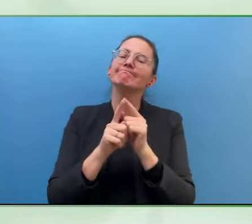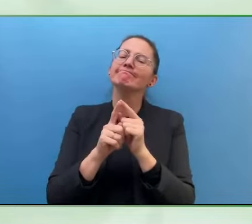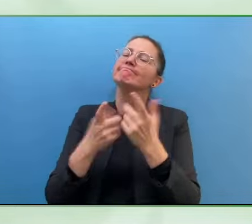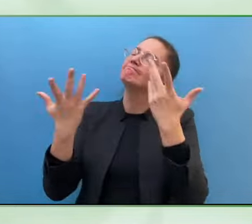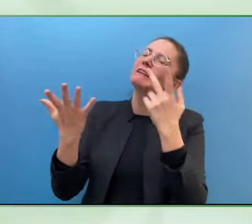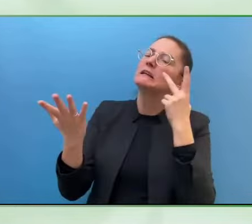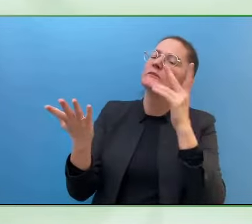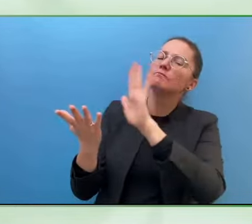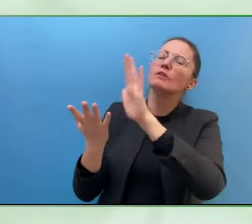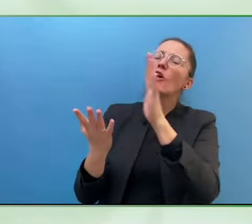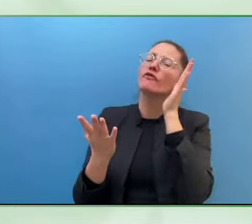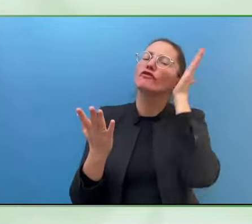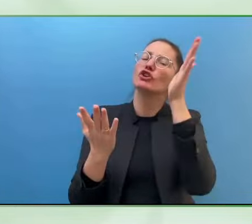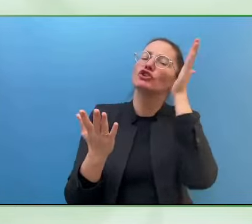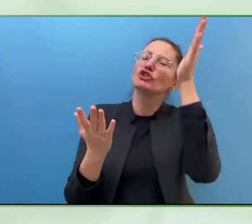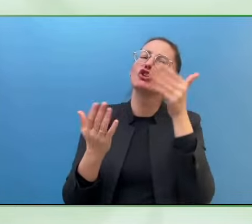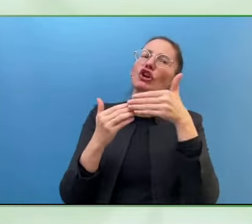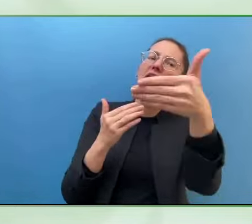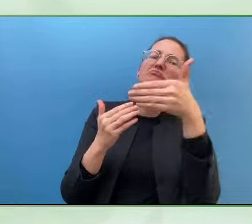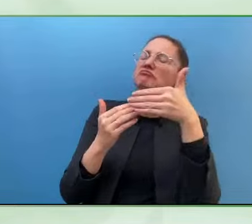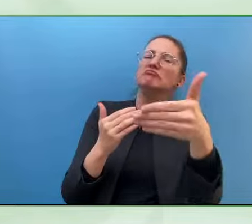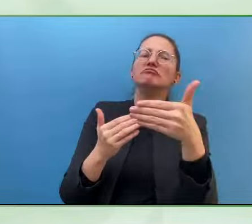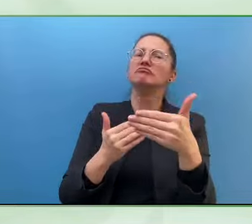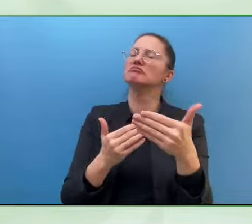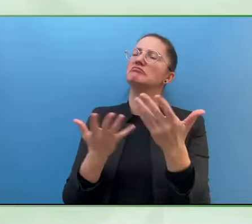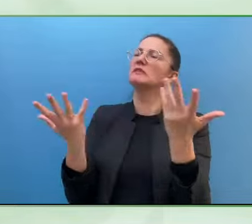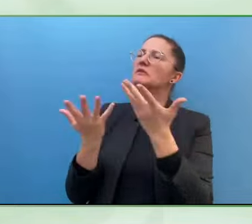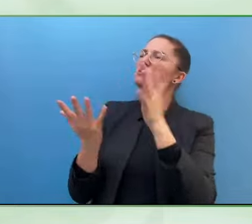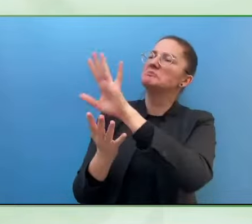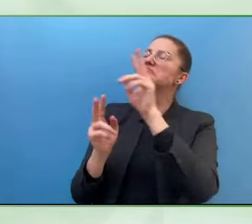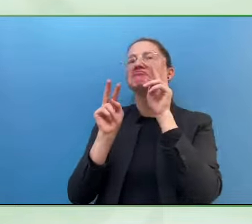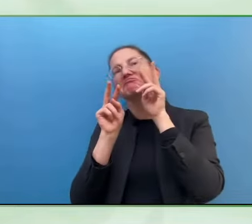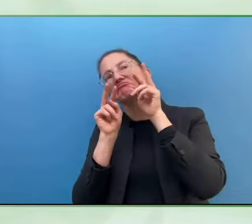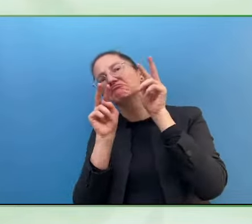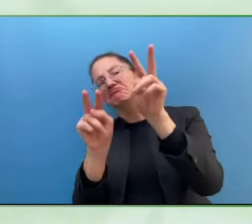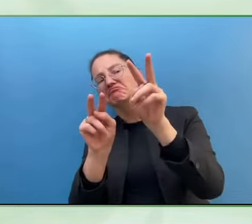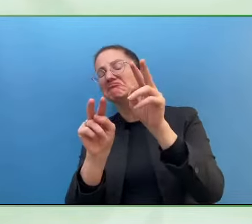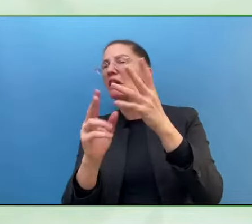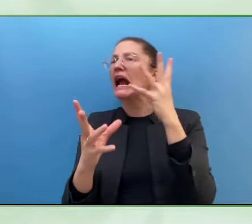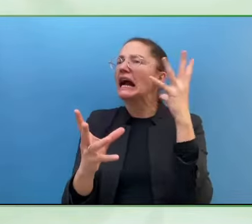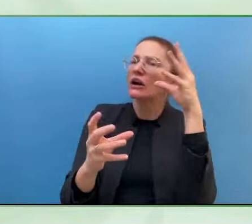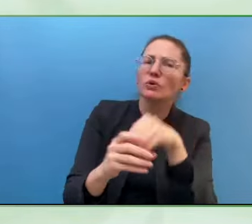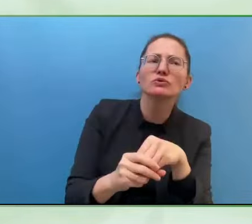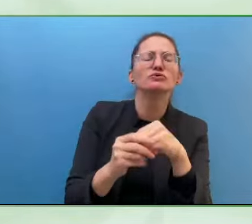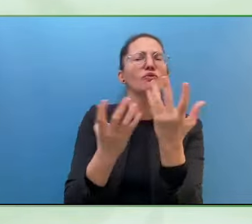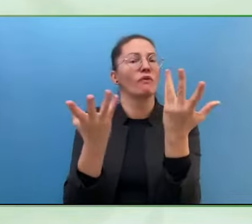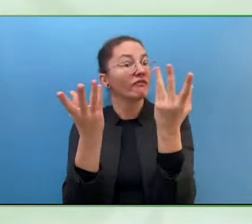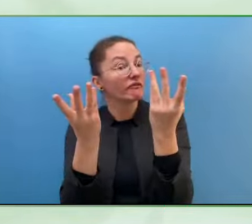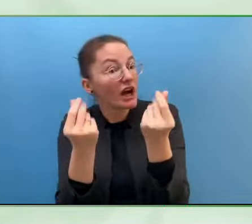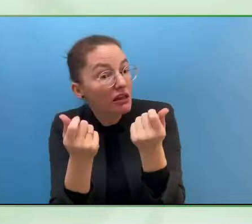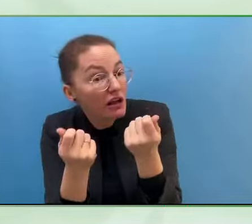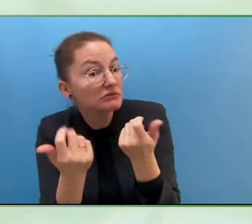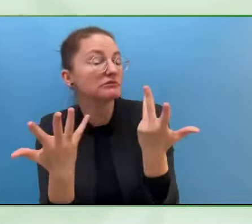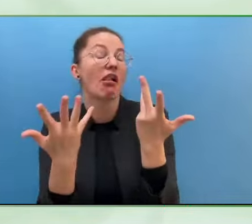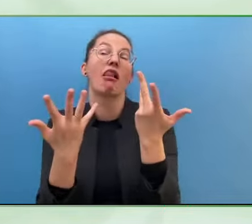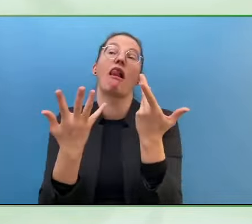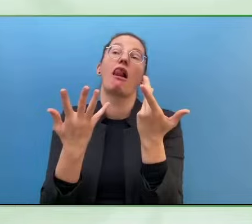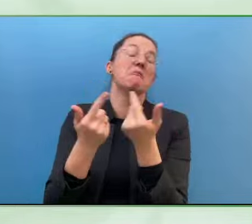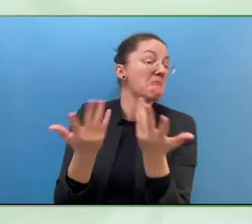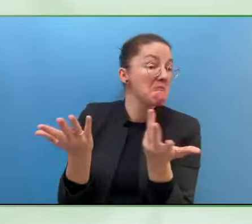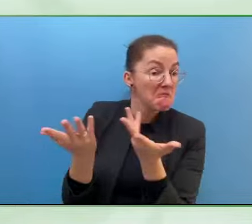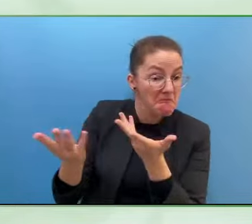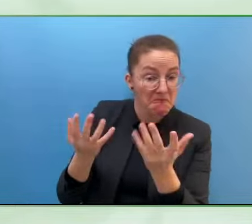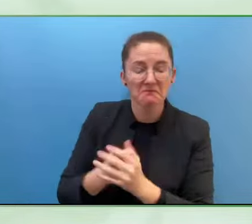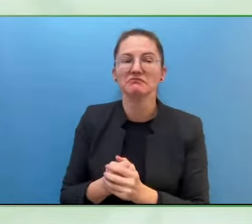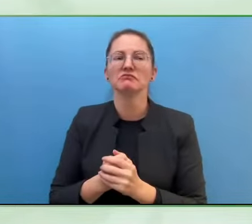I will see on all levels when it comes to financial education.